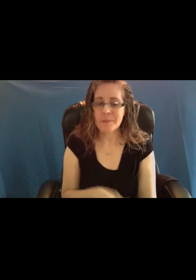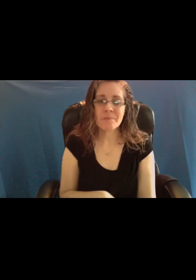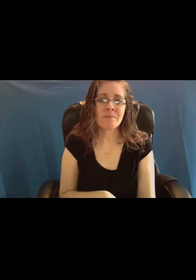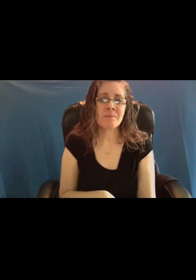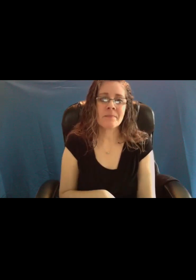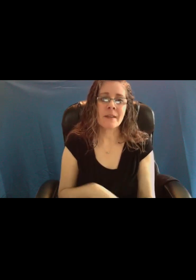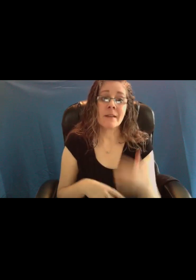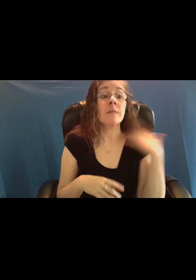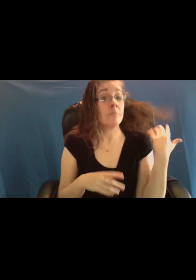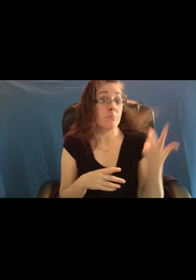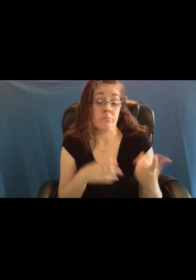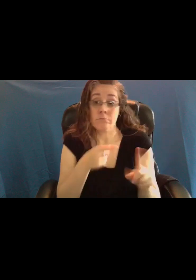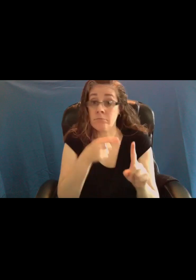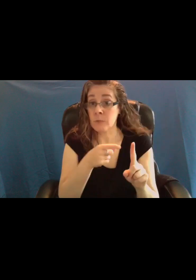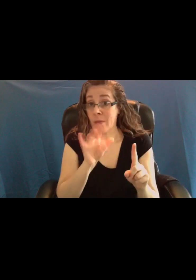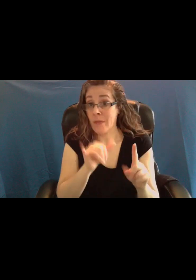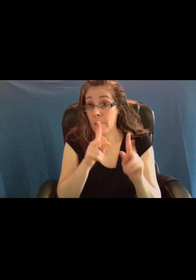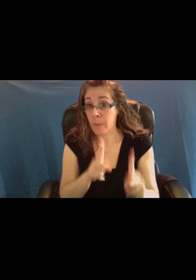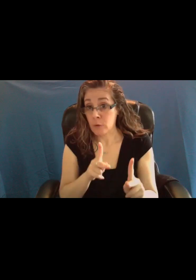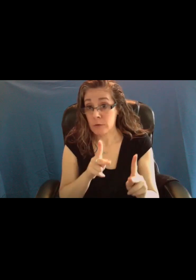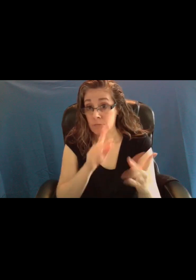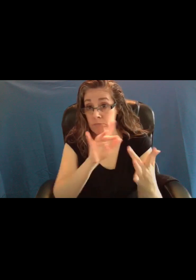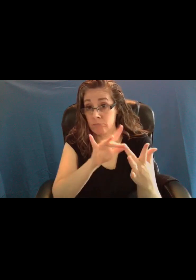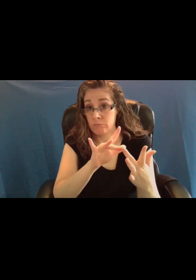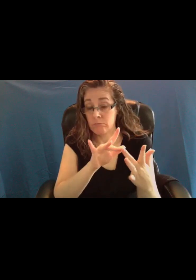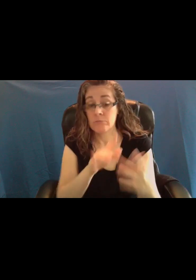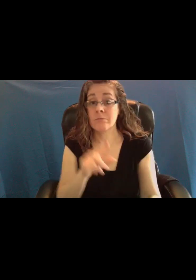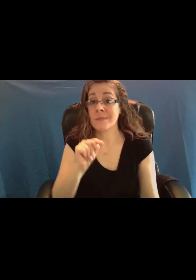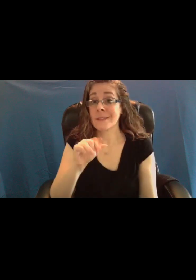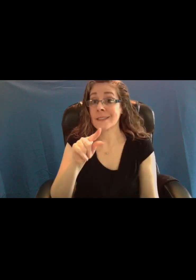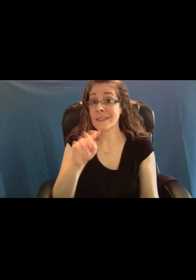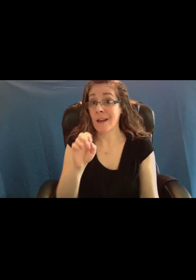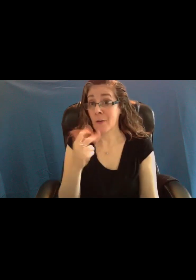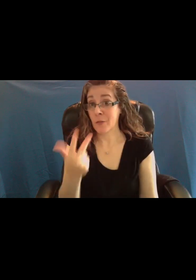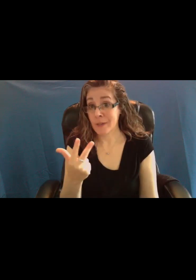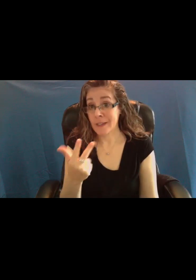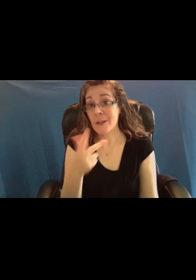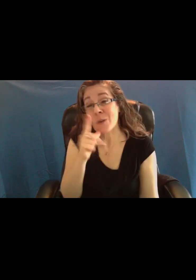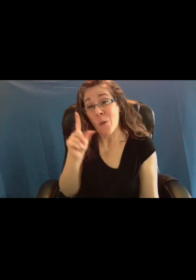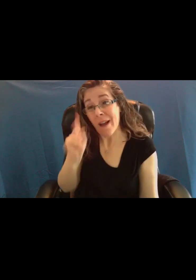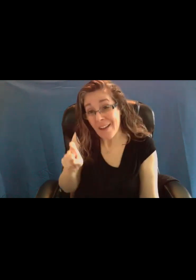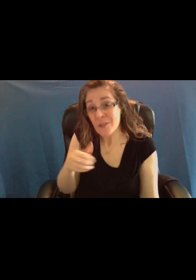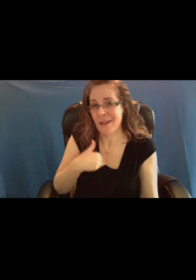but they are the point person. And of course Title III entities don't have to have a designated ADA Coordinator. But they could